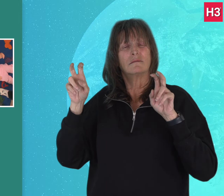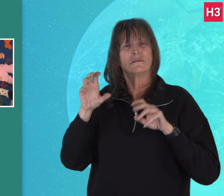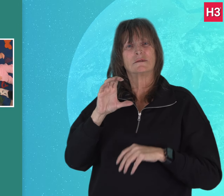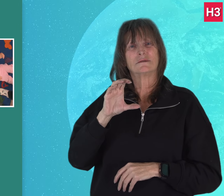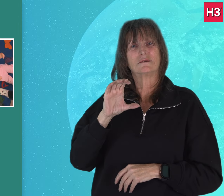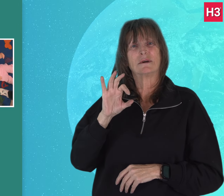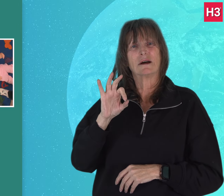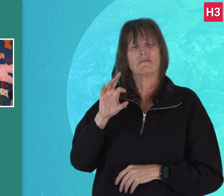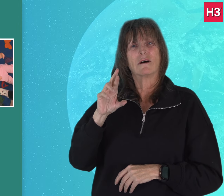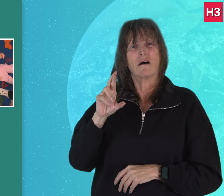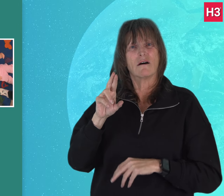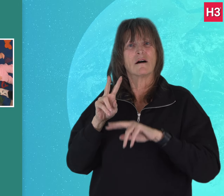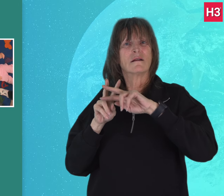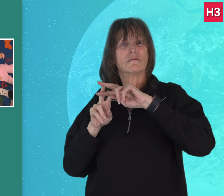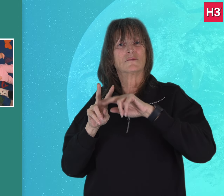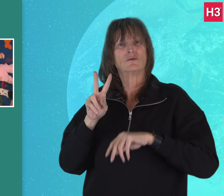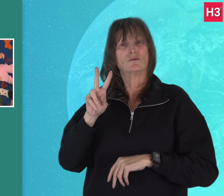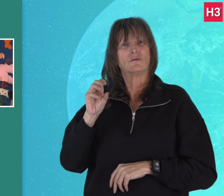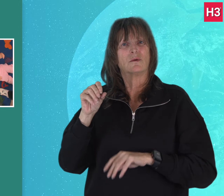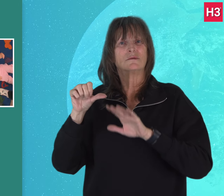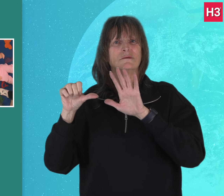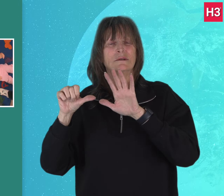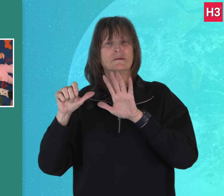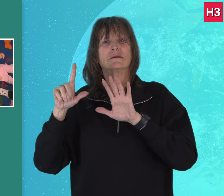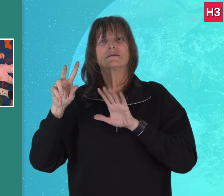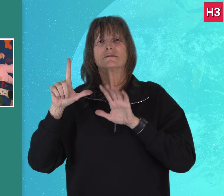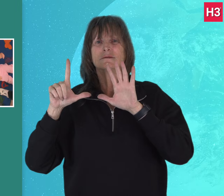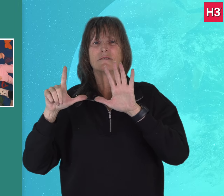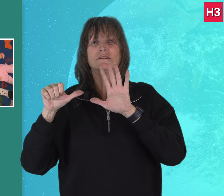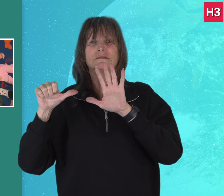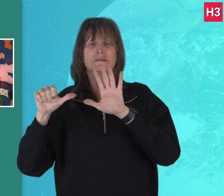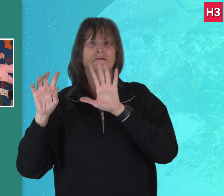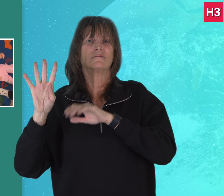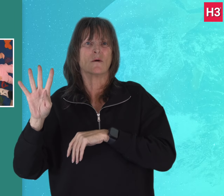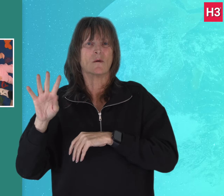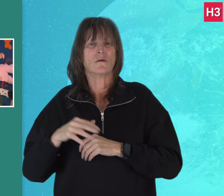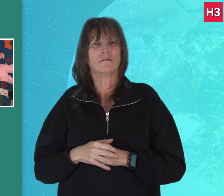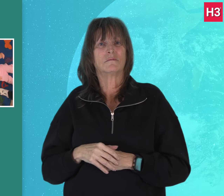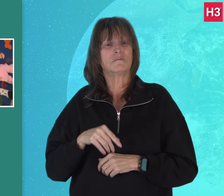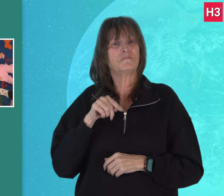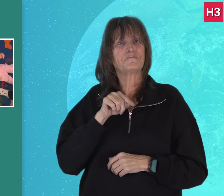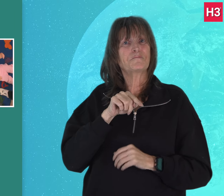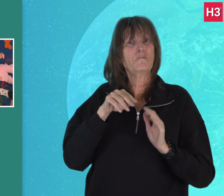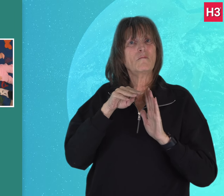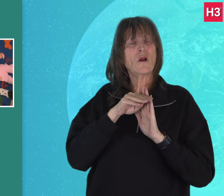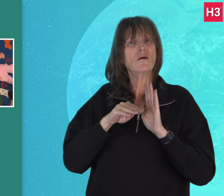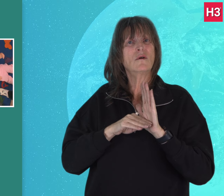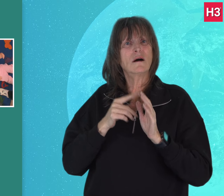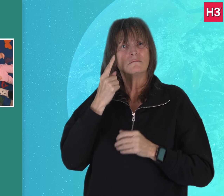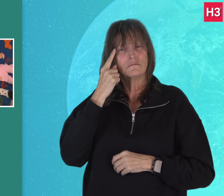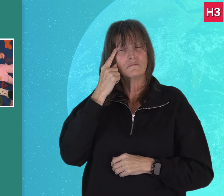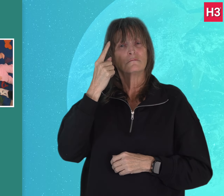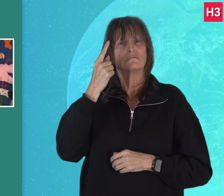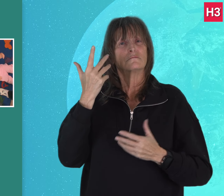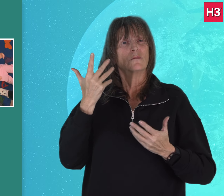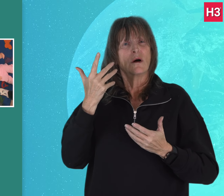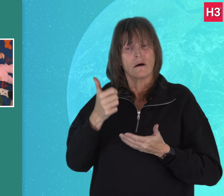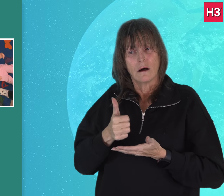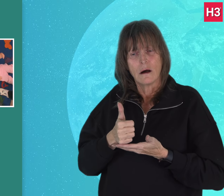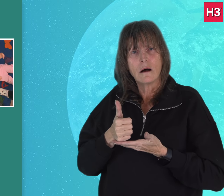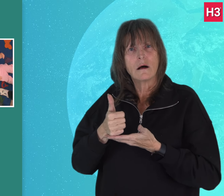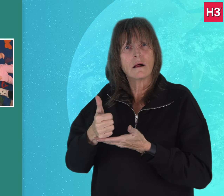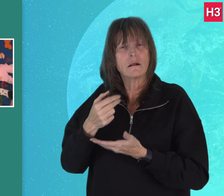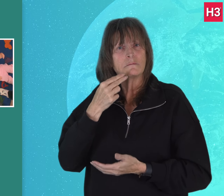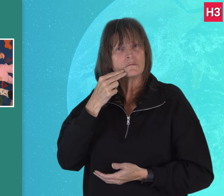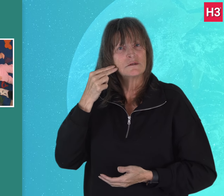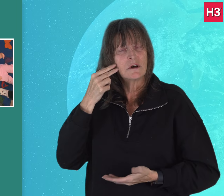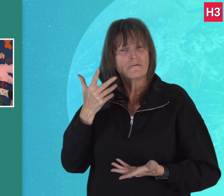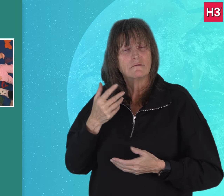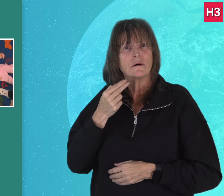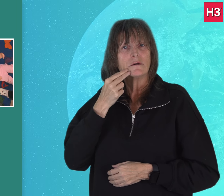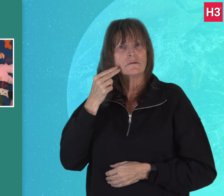CFR #206764. This program was created to help Deaf, DeafBlind, and